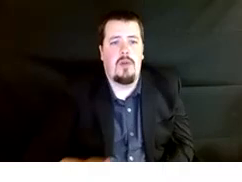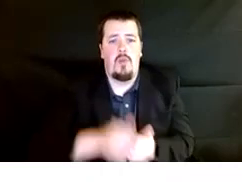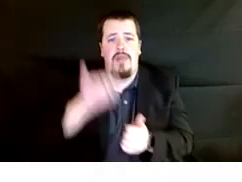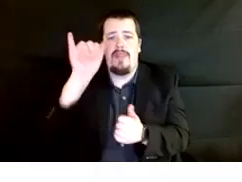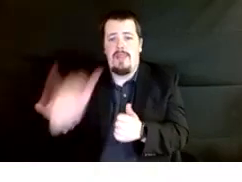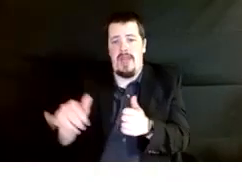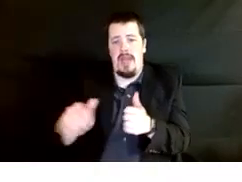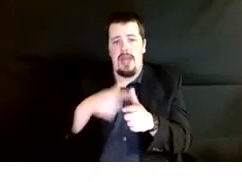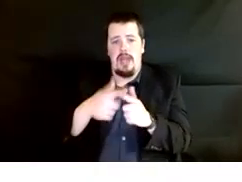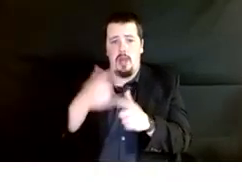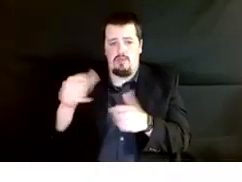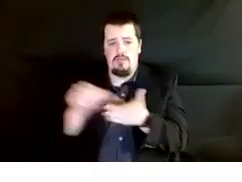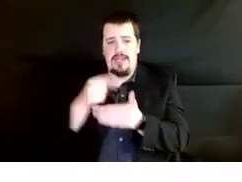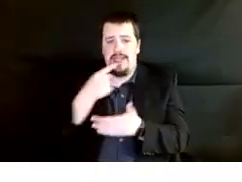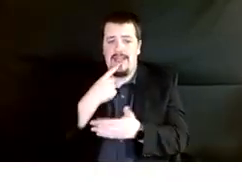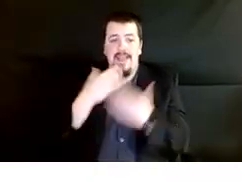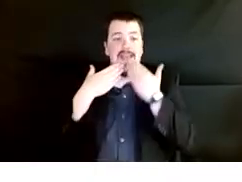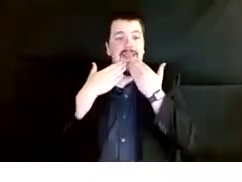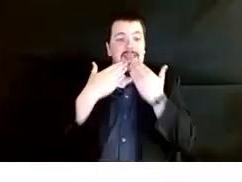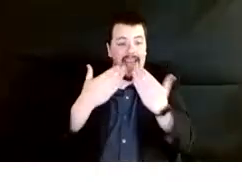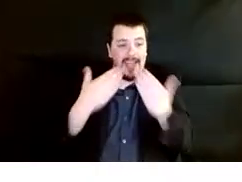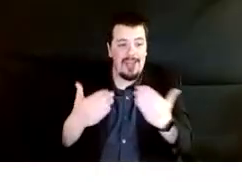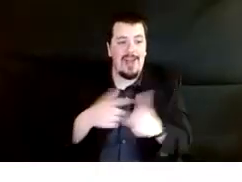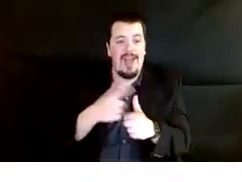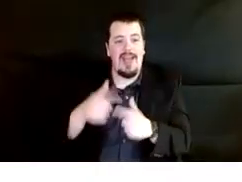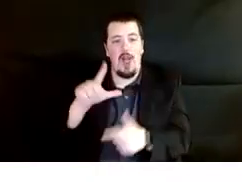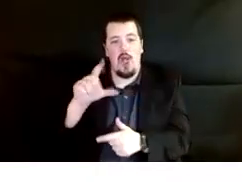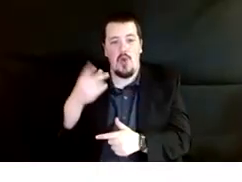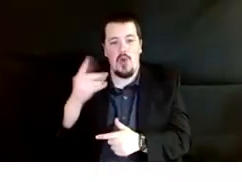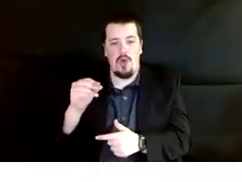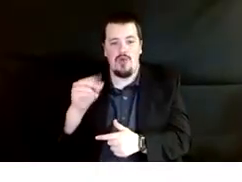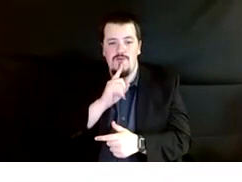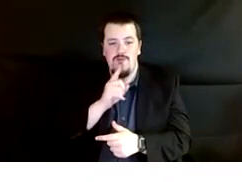says thank you um along with our logos that were so aptly described before